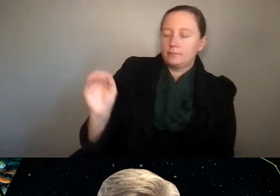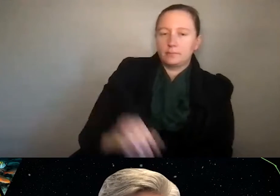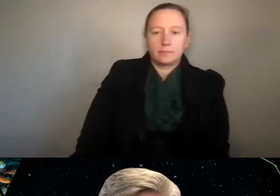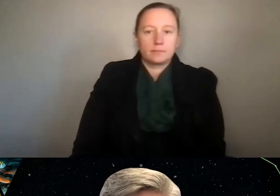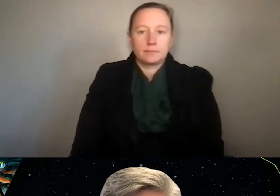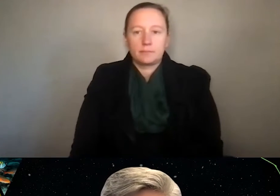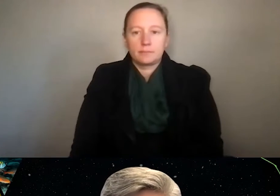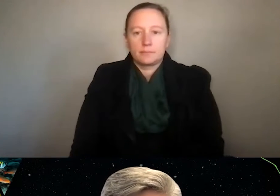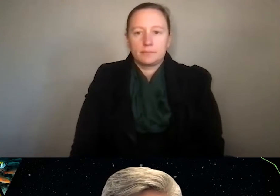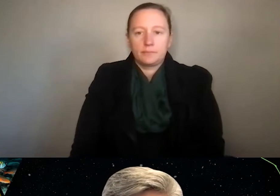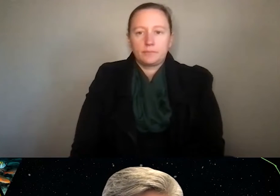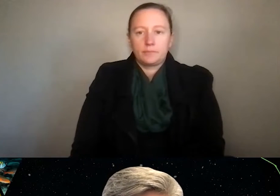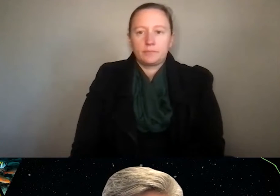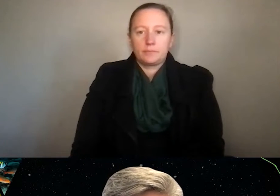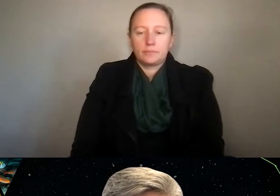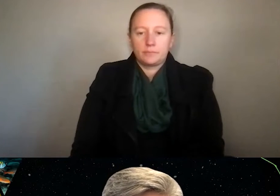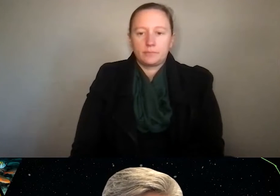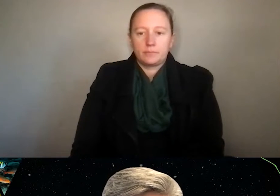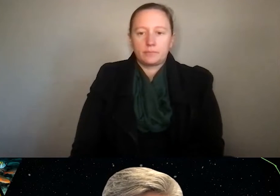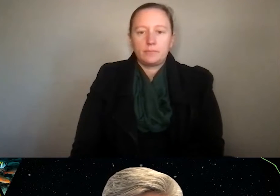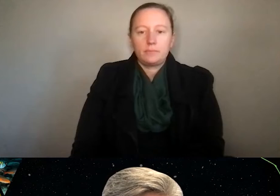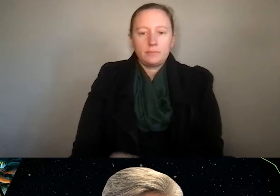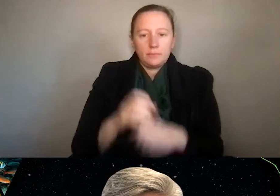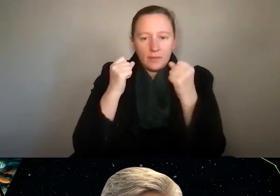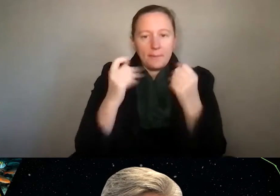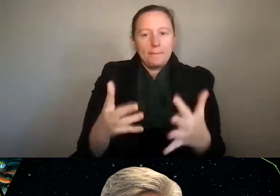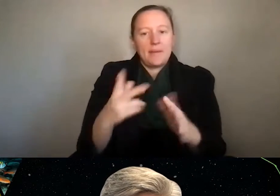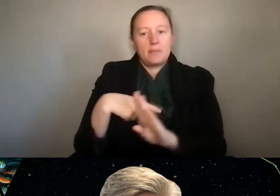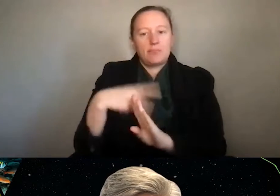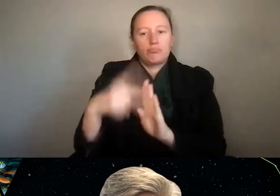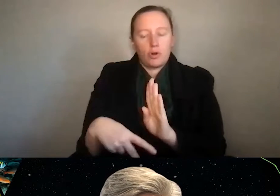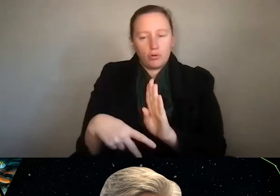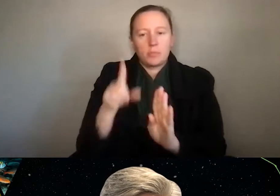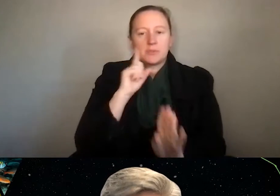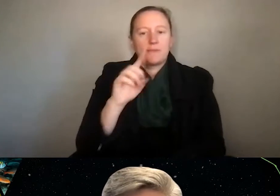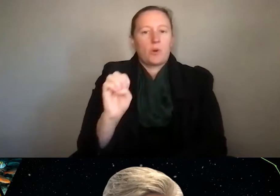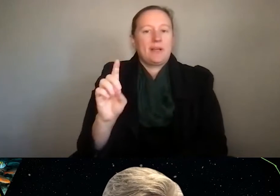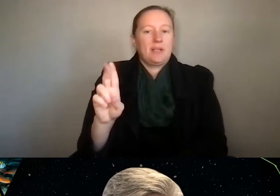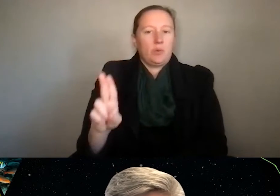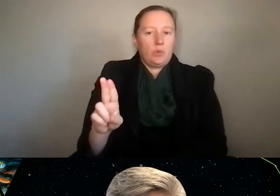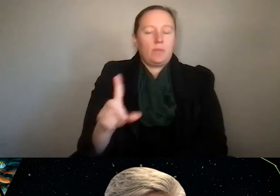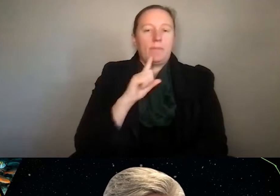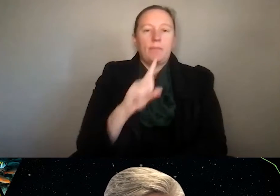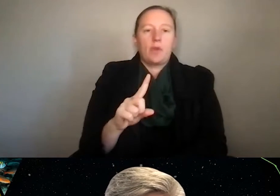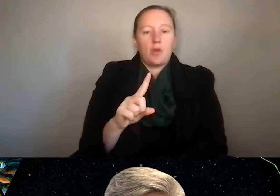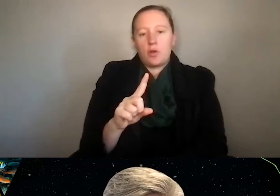as you saw in that original slide, there are lots of programs within EDU that are within EDU and there's also